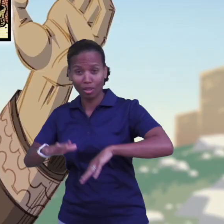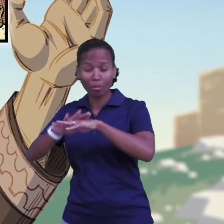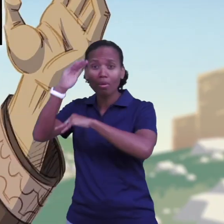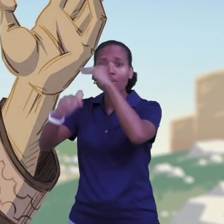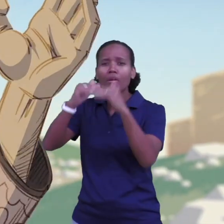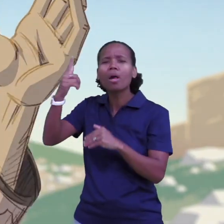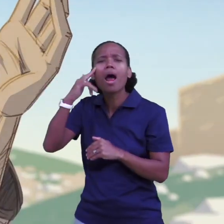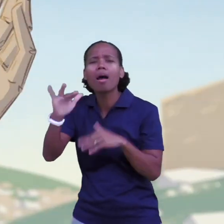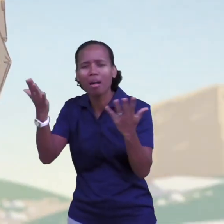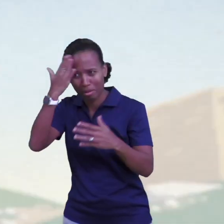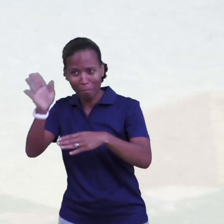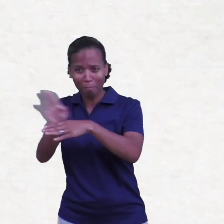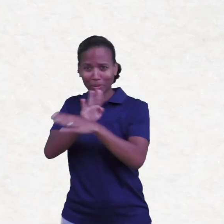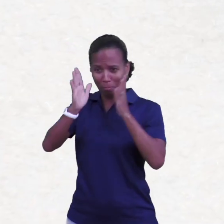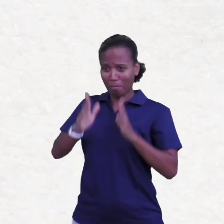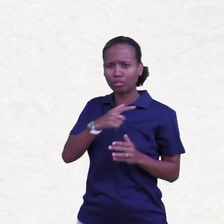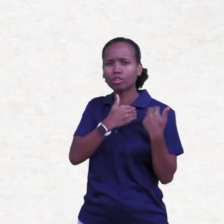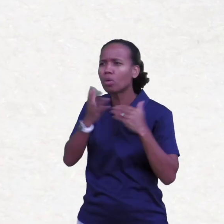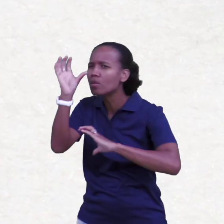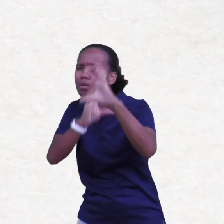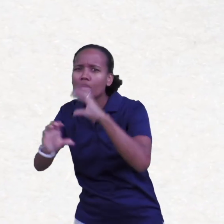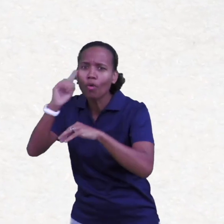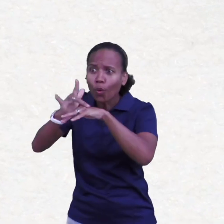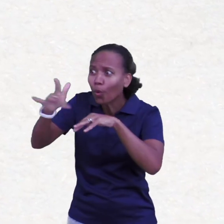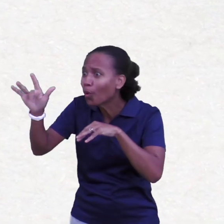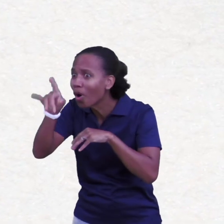Tim: Yeah, like: “The Kingdom of heaven is like a merchant who was looking for pearls;